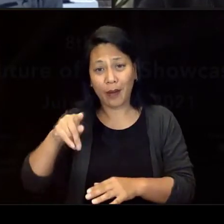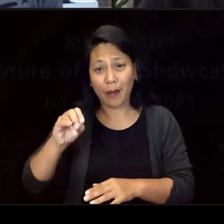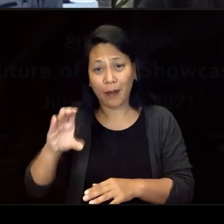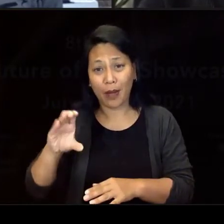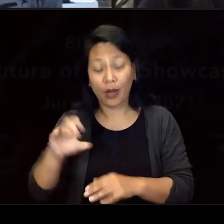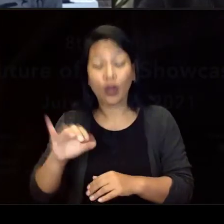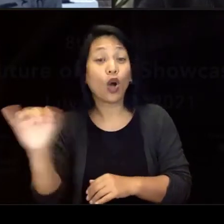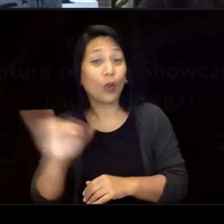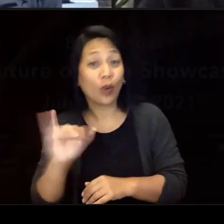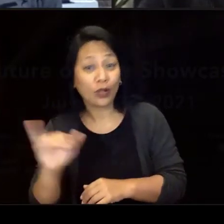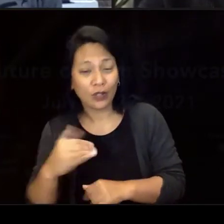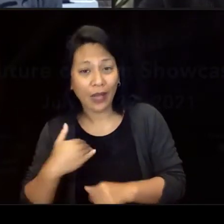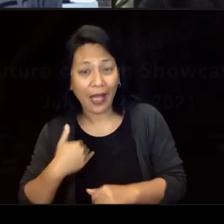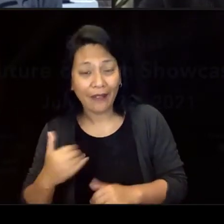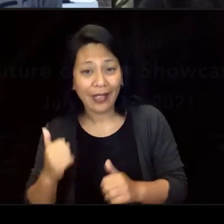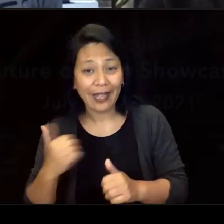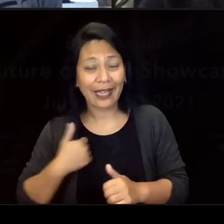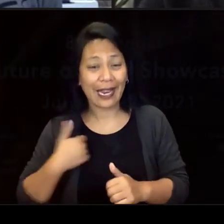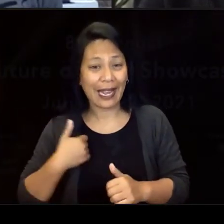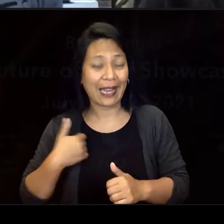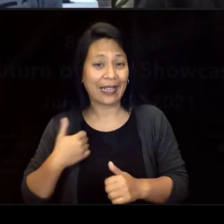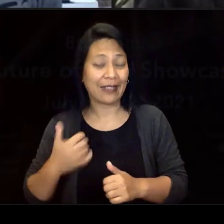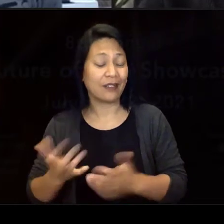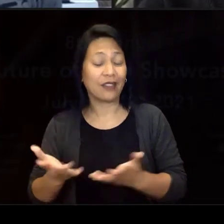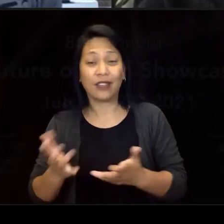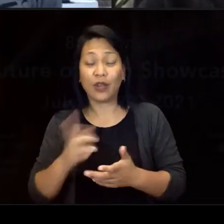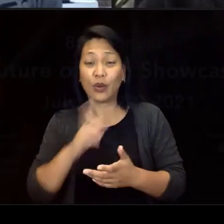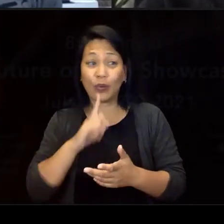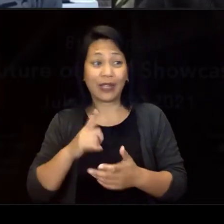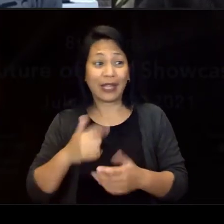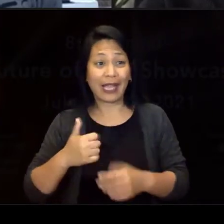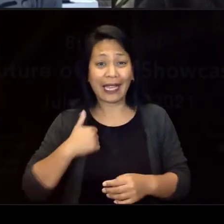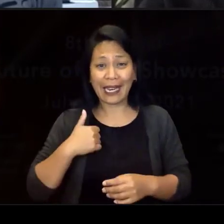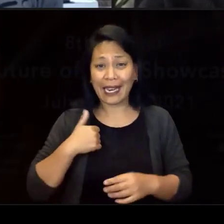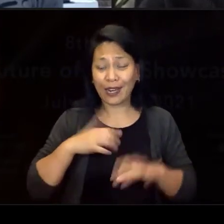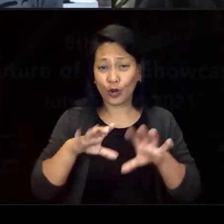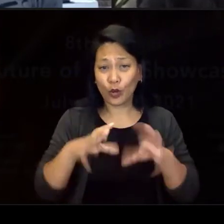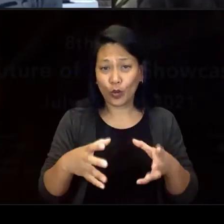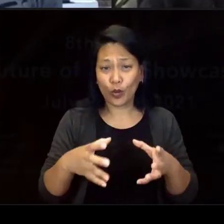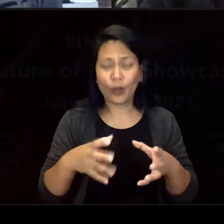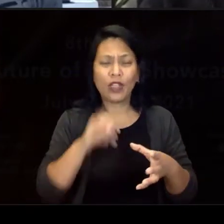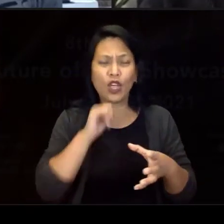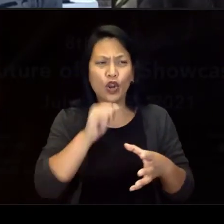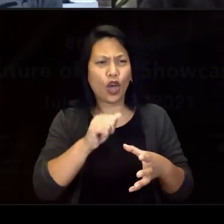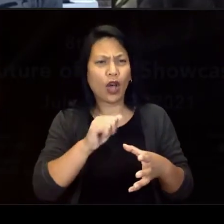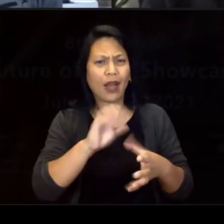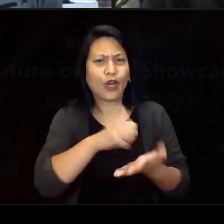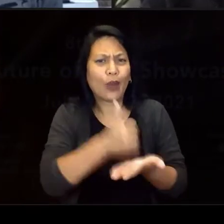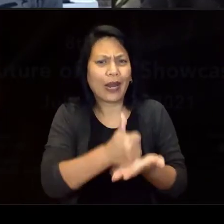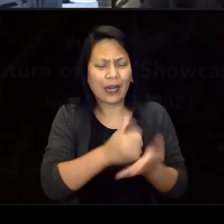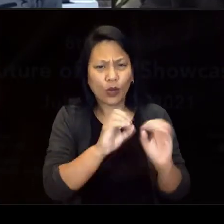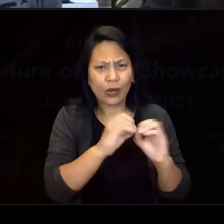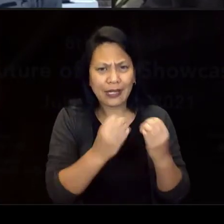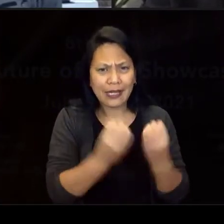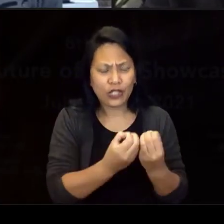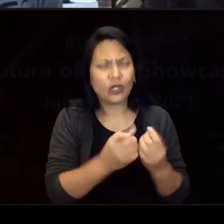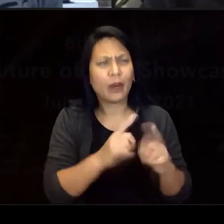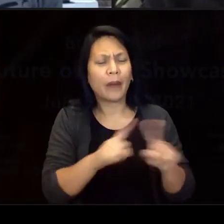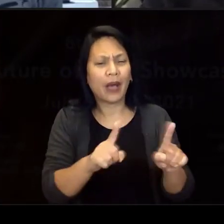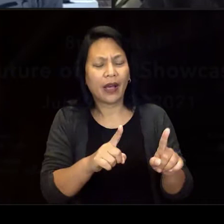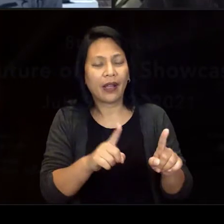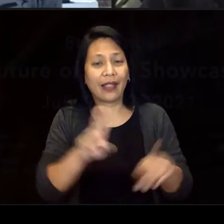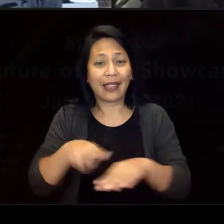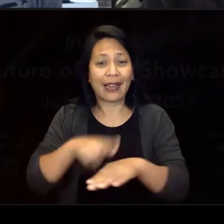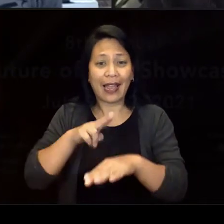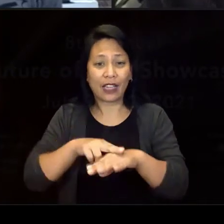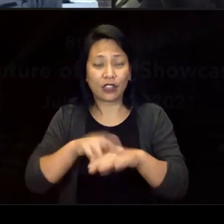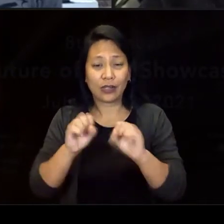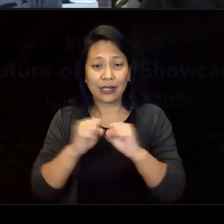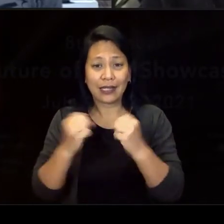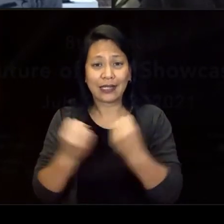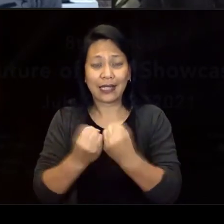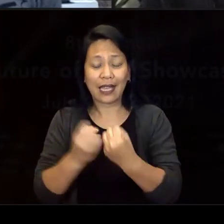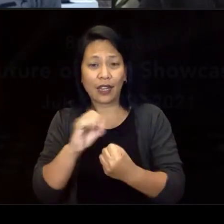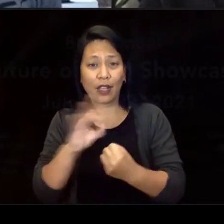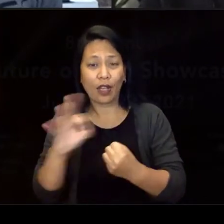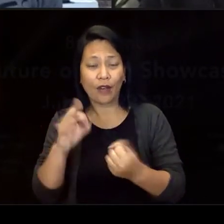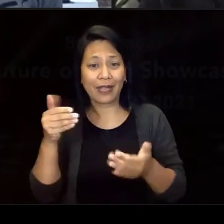I mean, I have to talk about the Canadians as well, not an accredited, resource, but the National Society of Intimacy Professionals